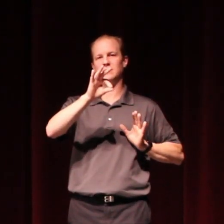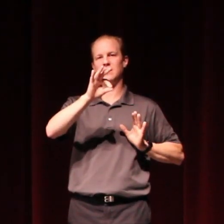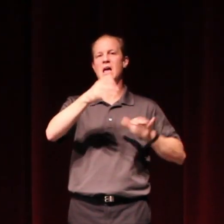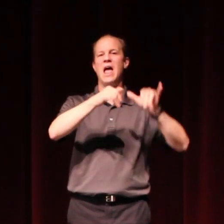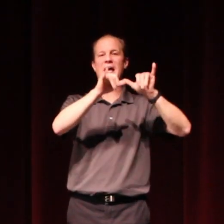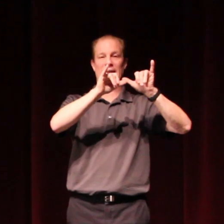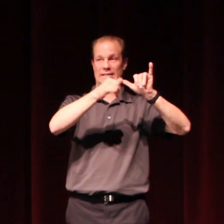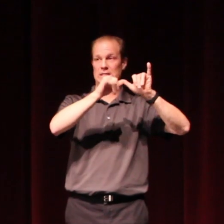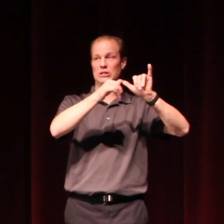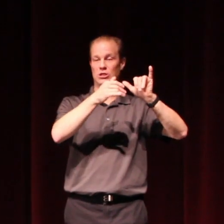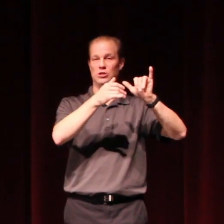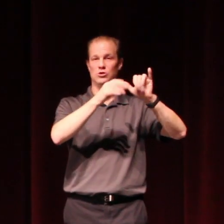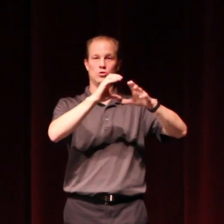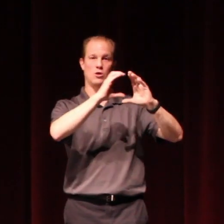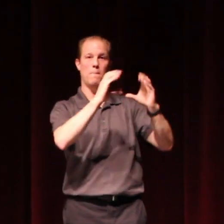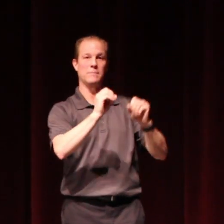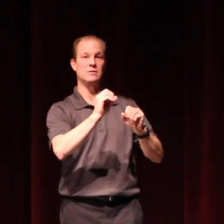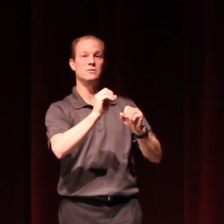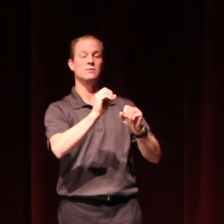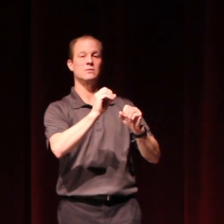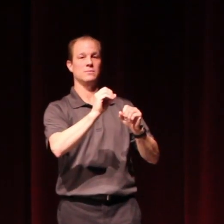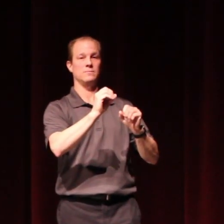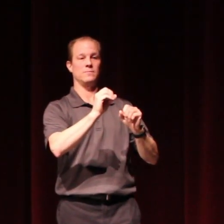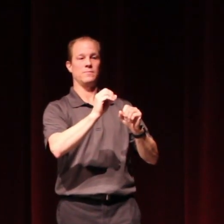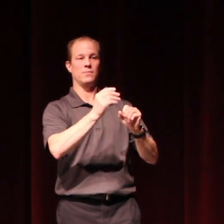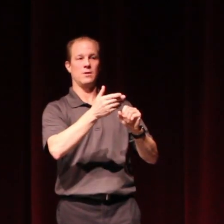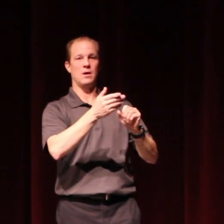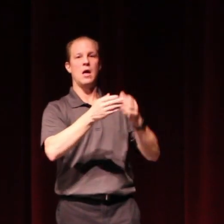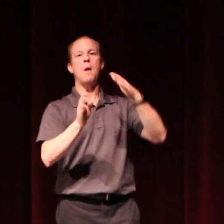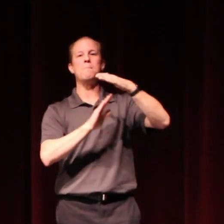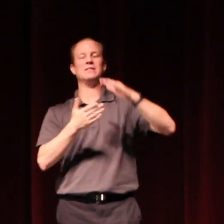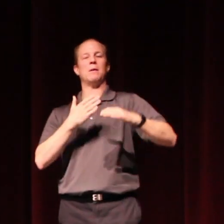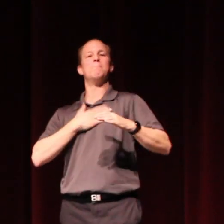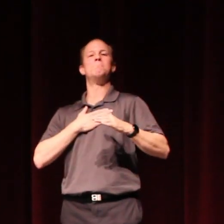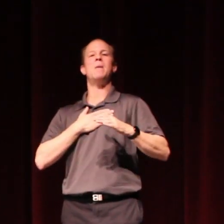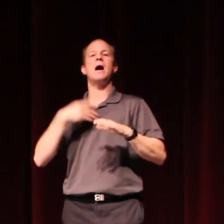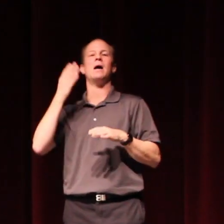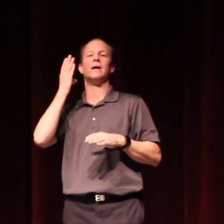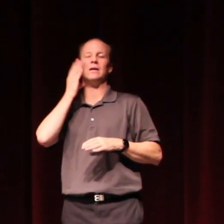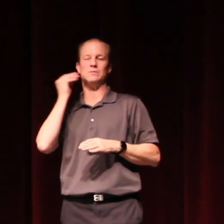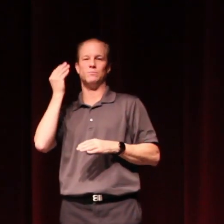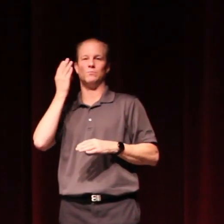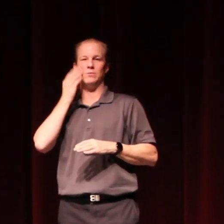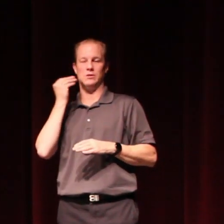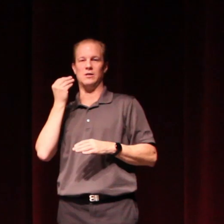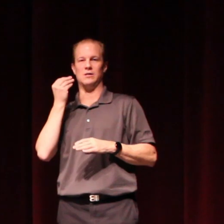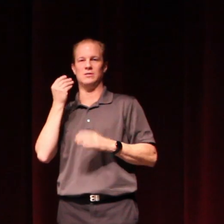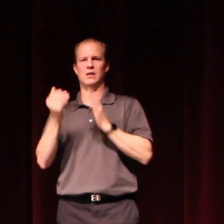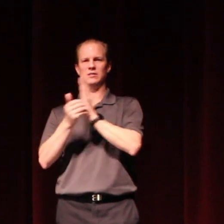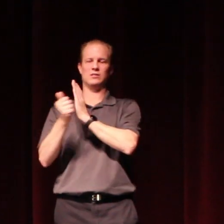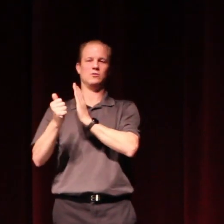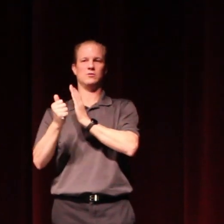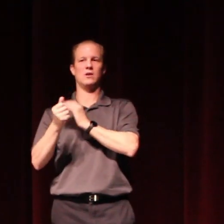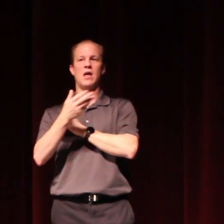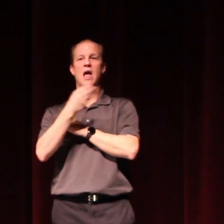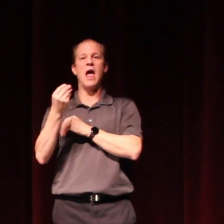firm based on my expertise, my experience, and in consultation with my fellow board